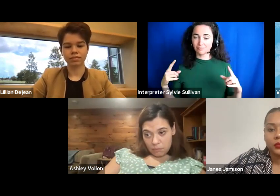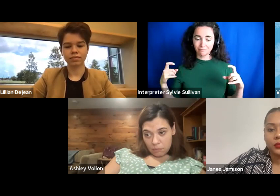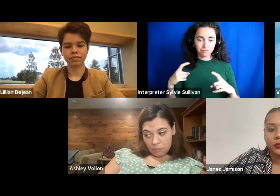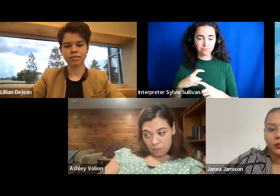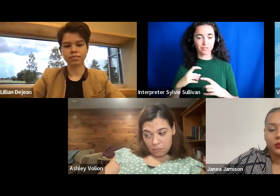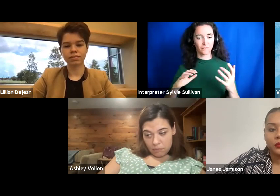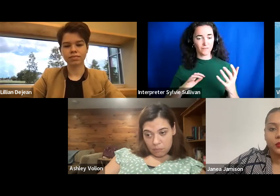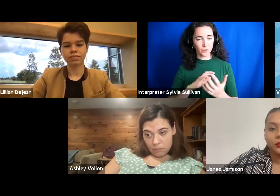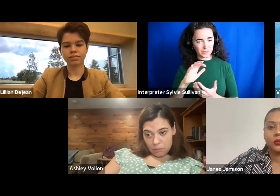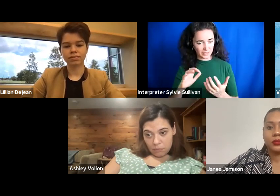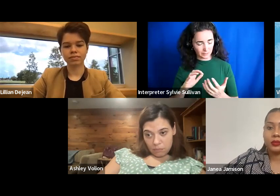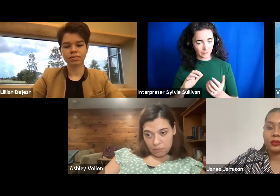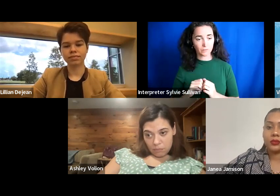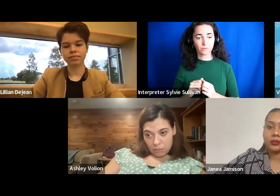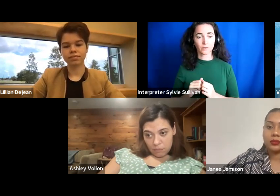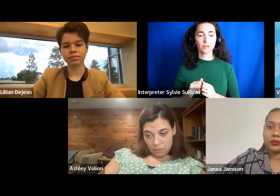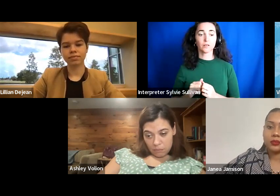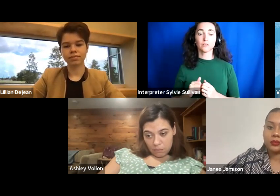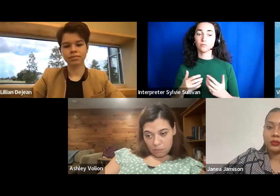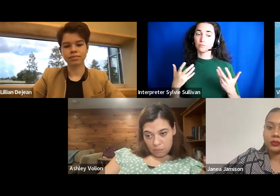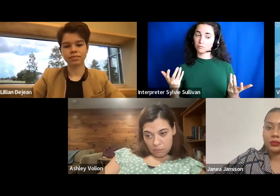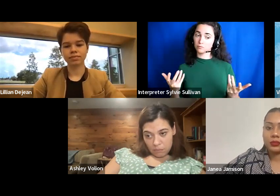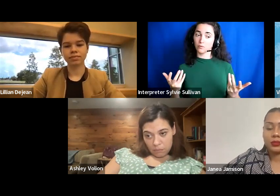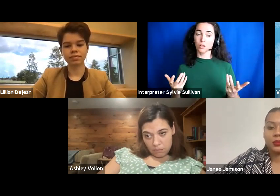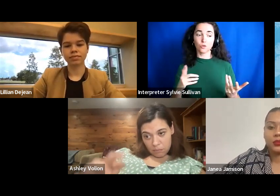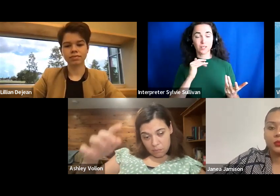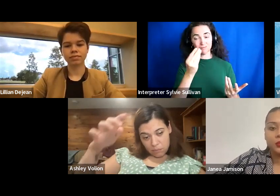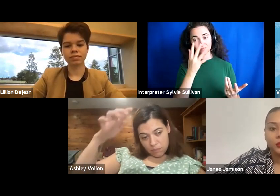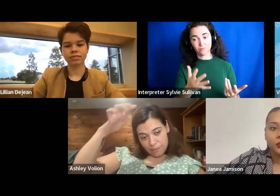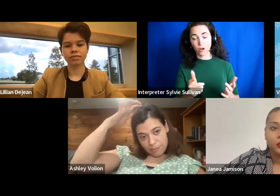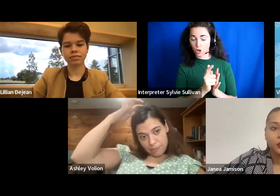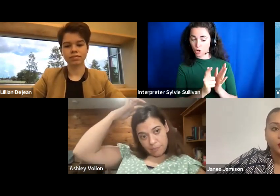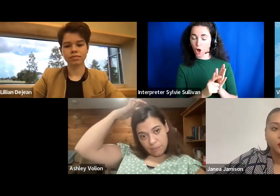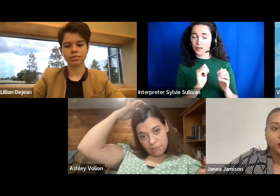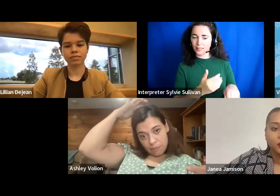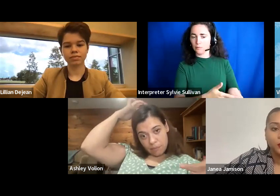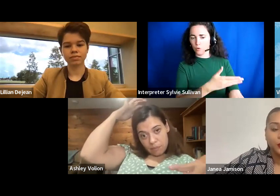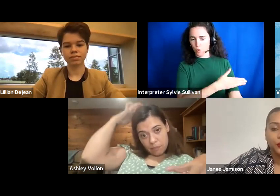So let's say where the wise there's lots of room for improvement, both at the Federal, but certainly at the State level.